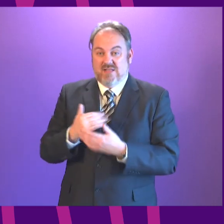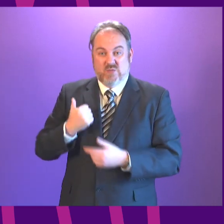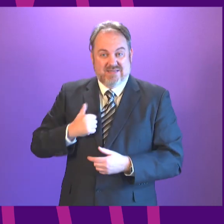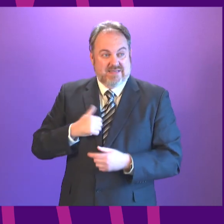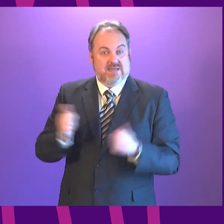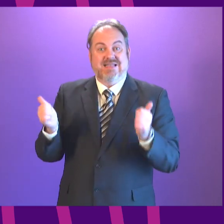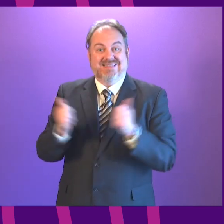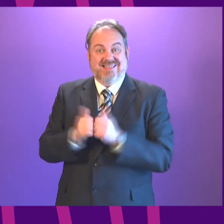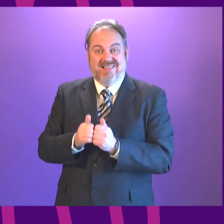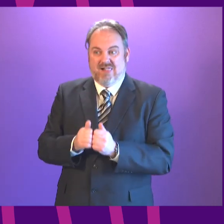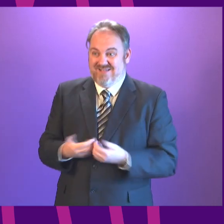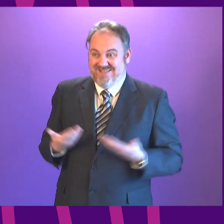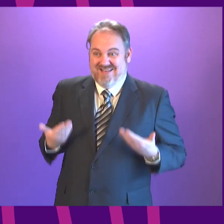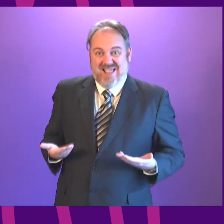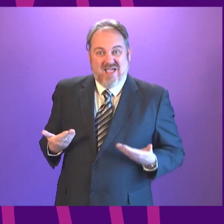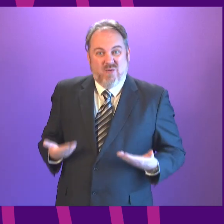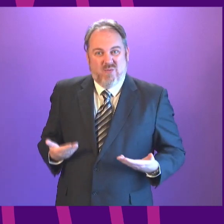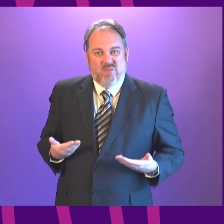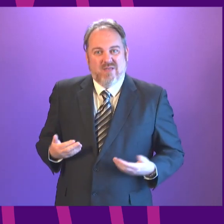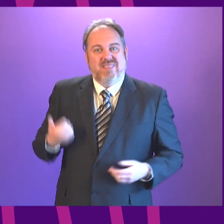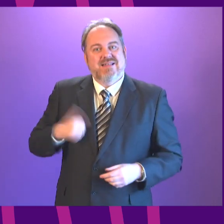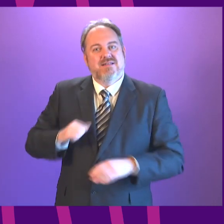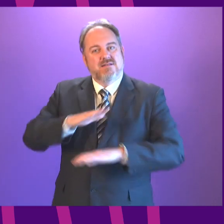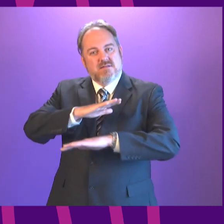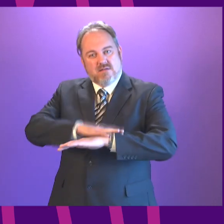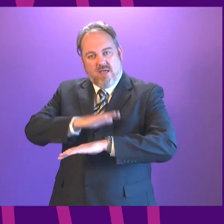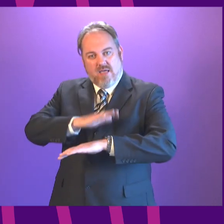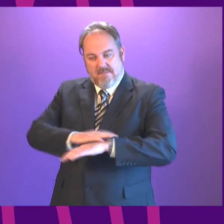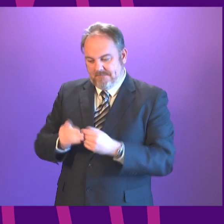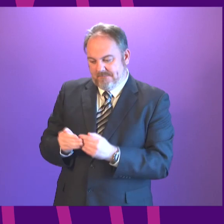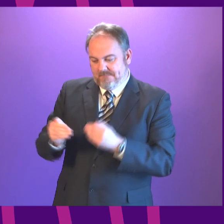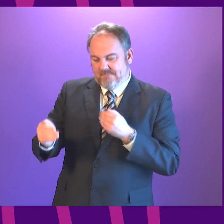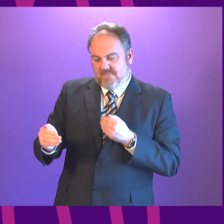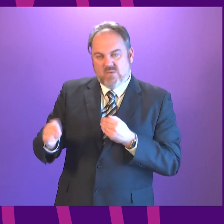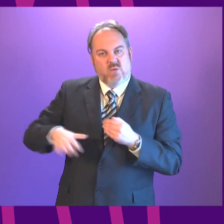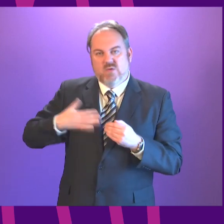does. More important, they need a period in which we will not have any self-inflicted